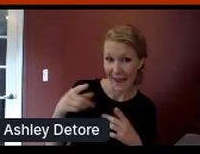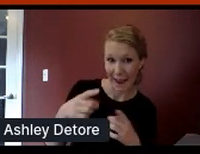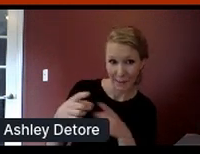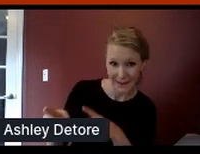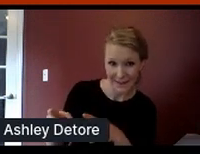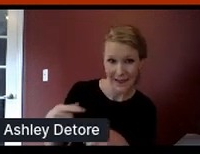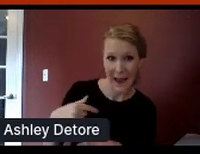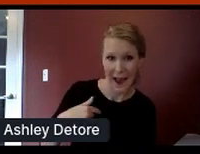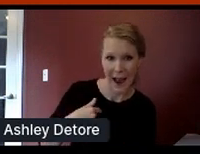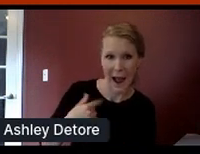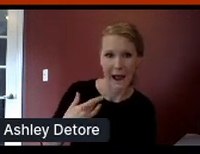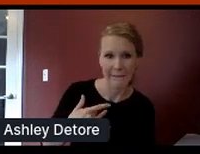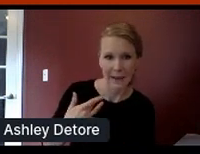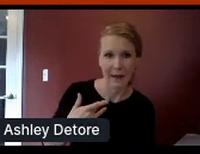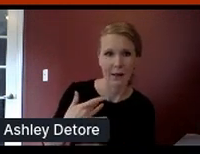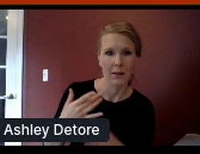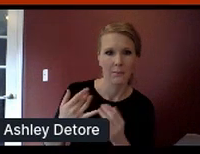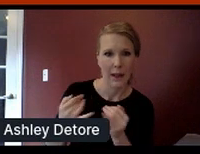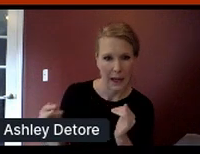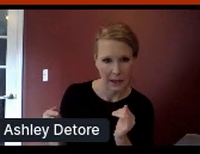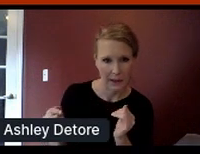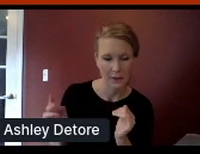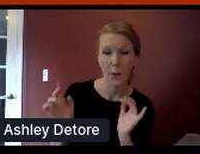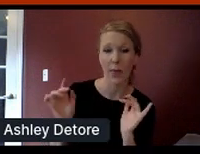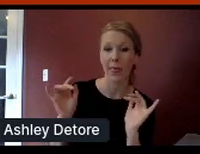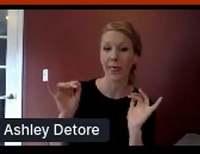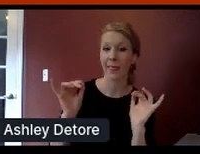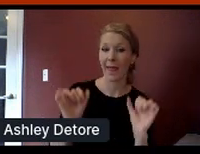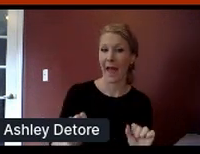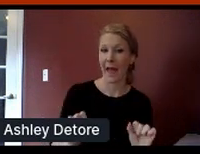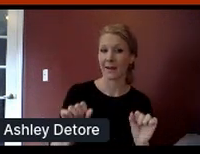And I feel like that helps people to see their own biases, as well.